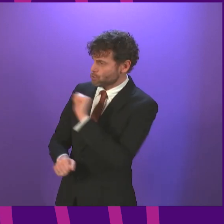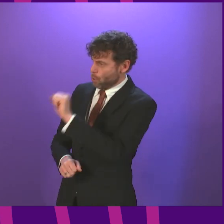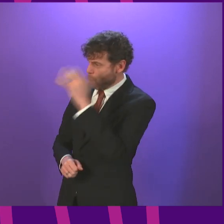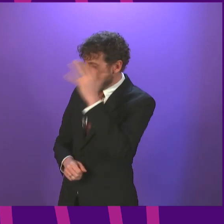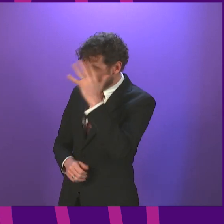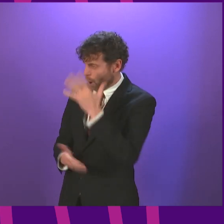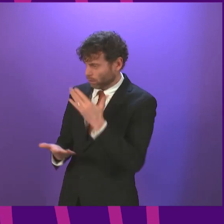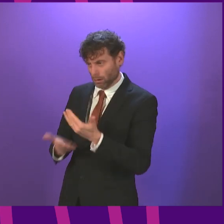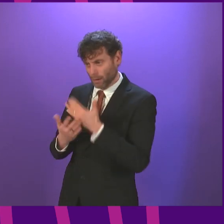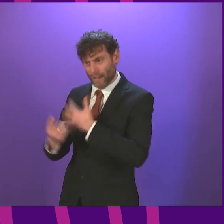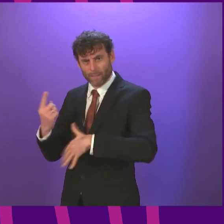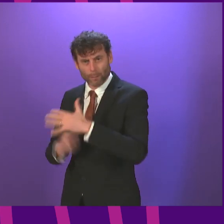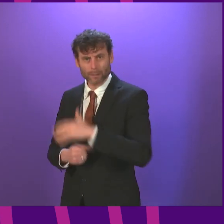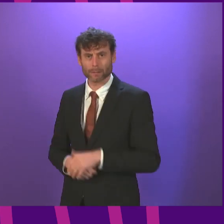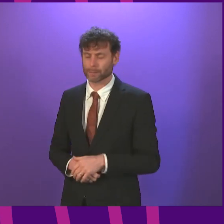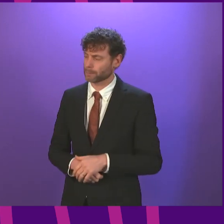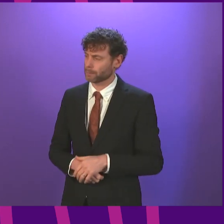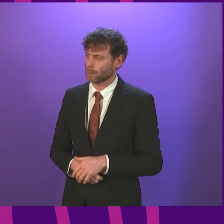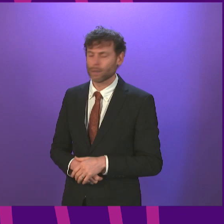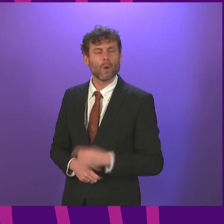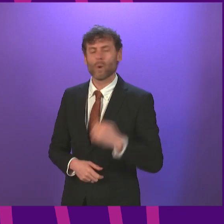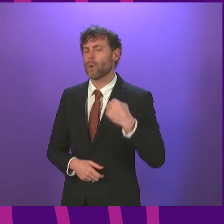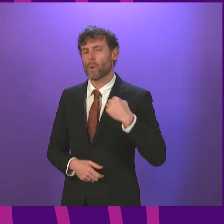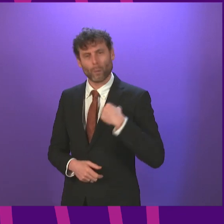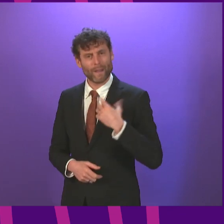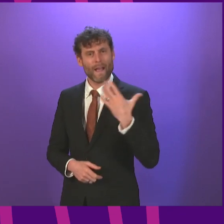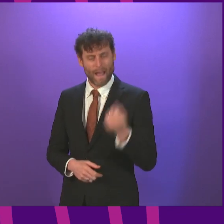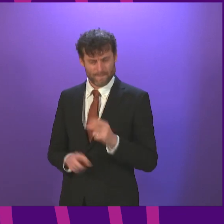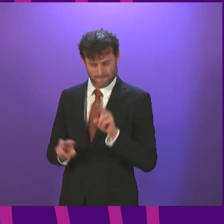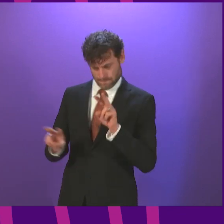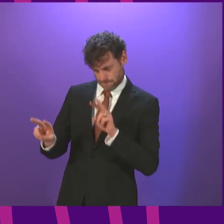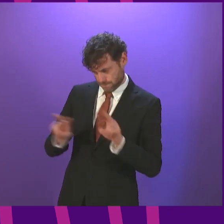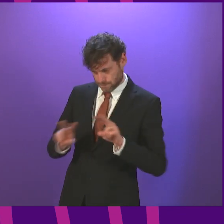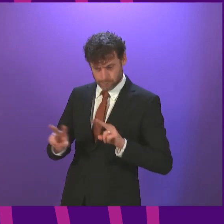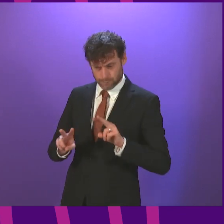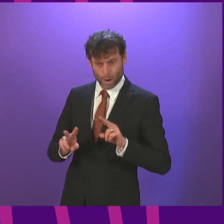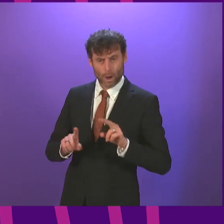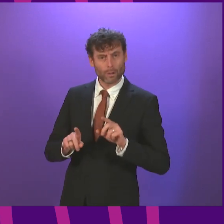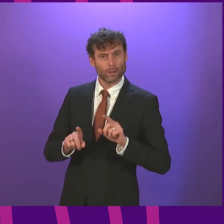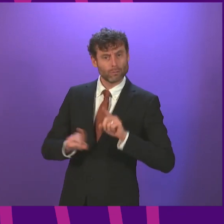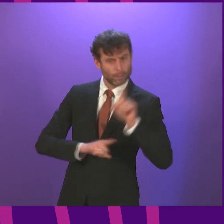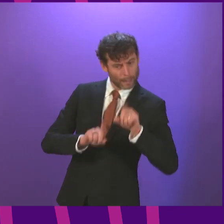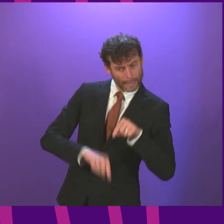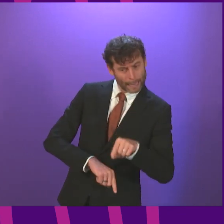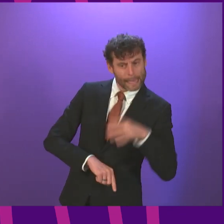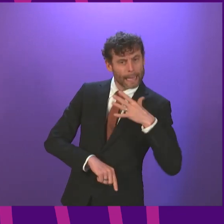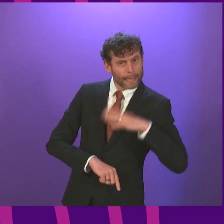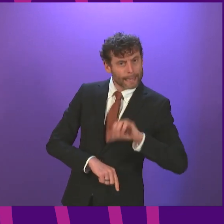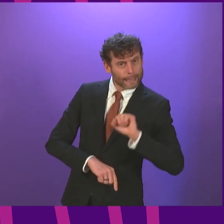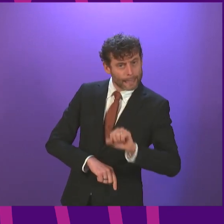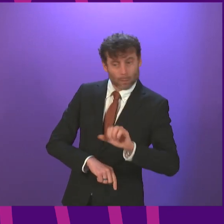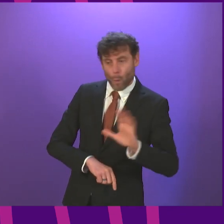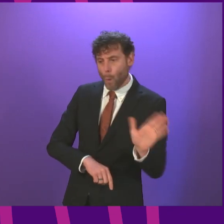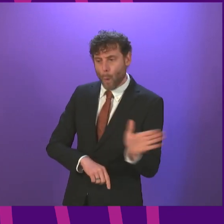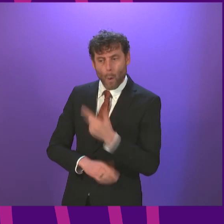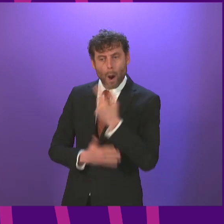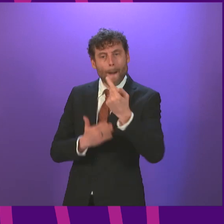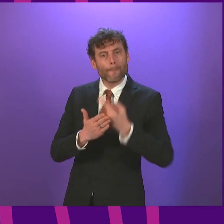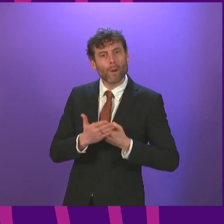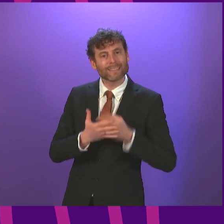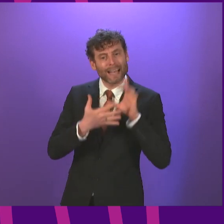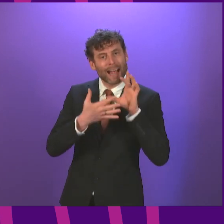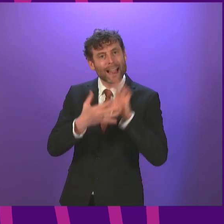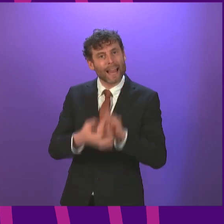We have a balanced transport policy. All our policies must be assessed against our 2045